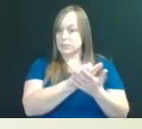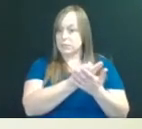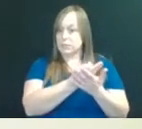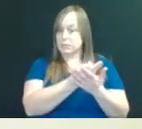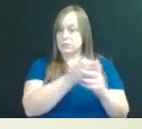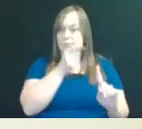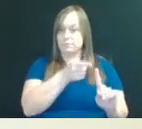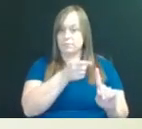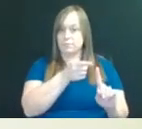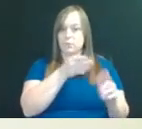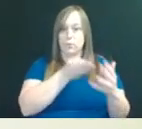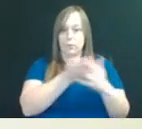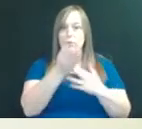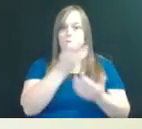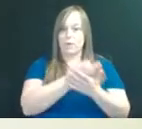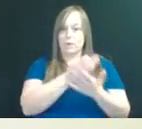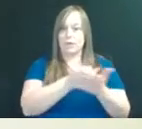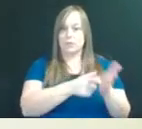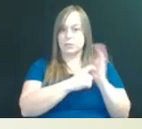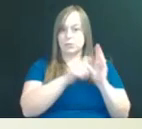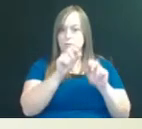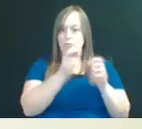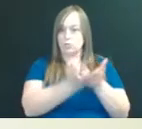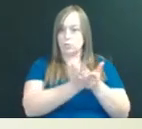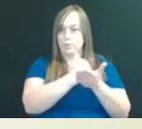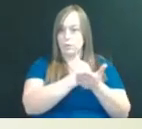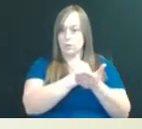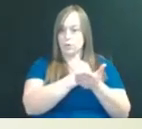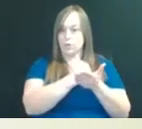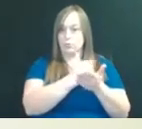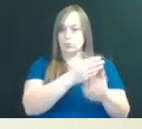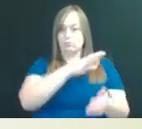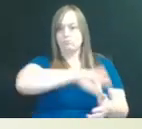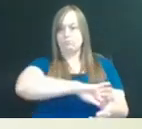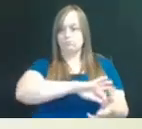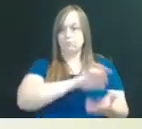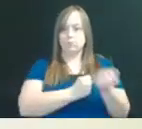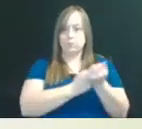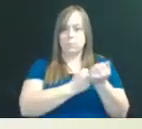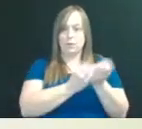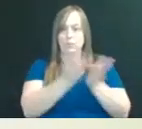or you have to go through a financial needs review for these agencies to sponsor these services.